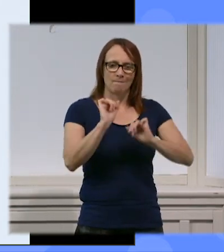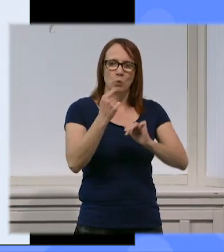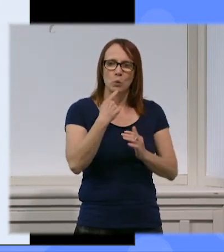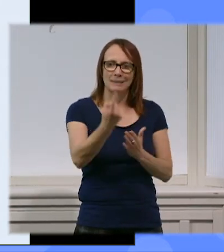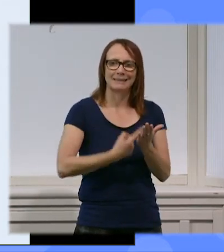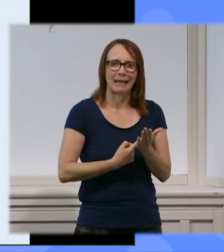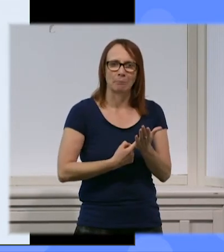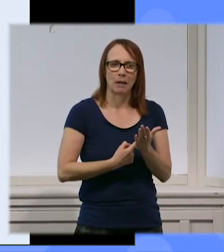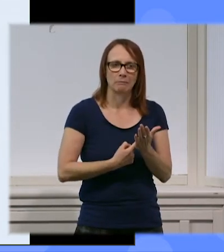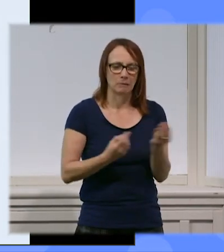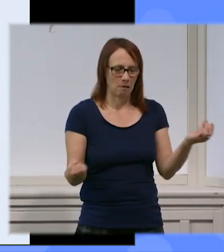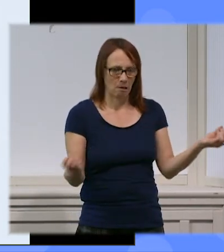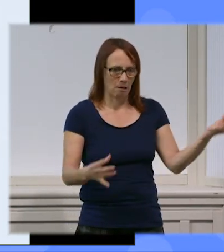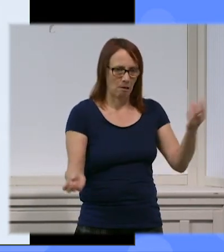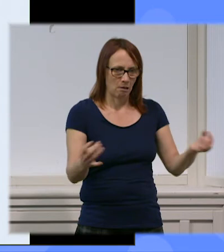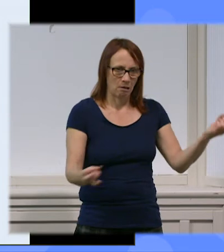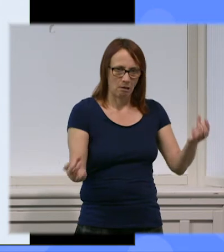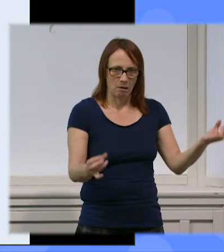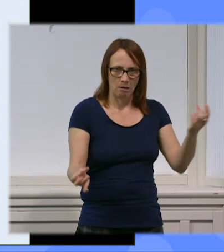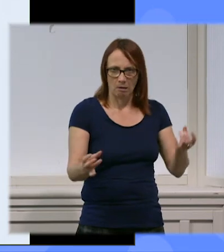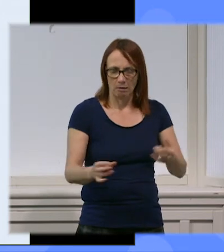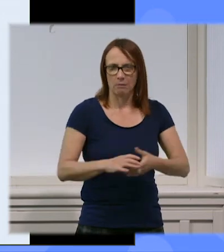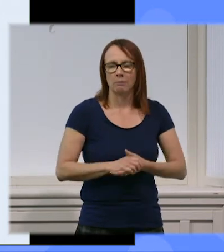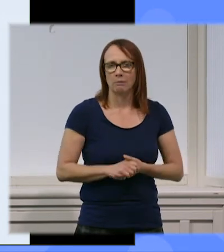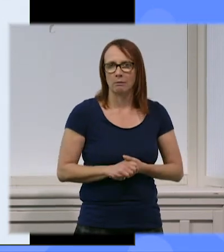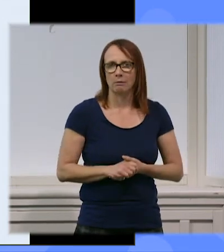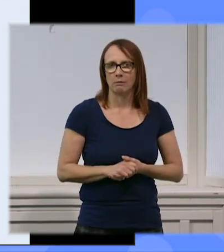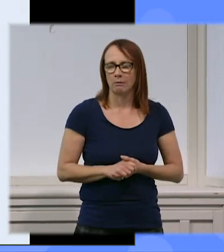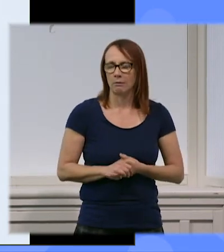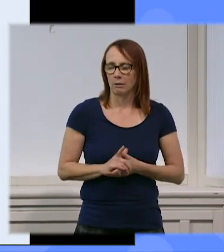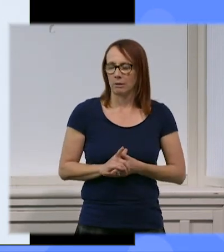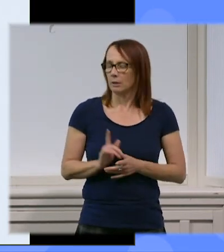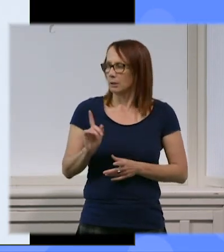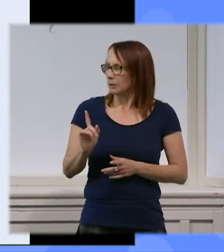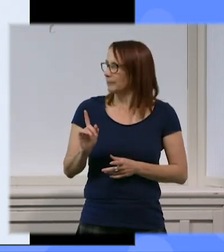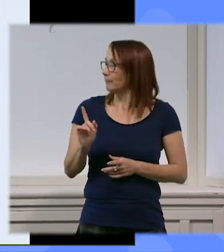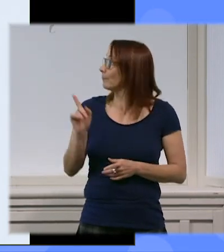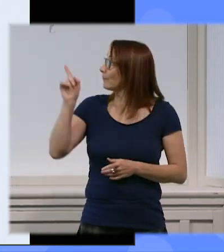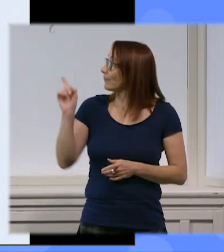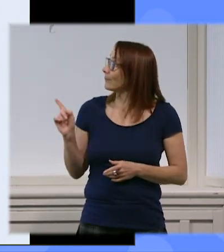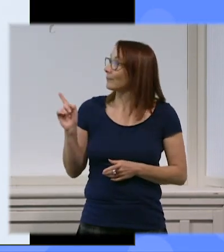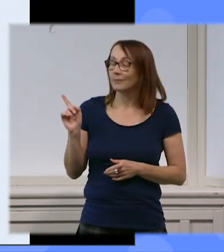priority statement and so they so I think I've sorry these range from put